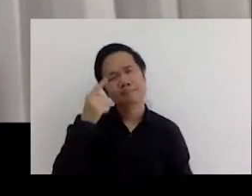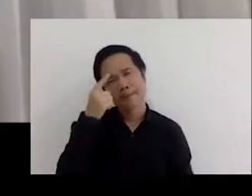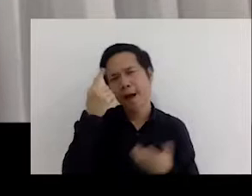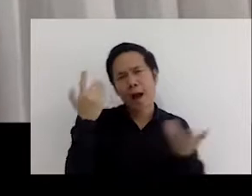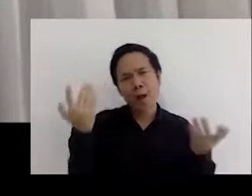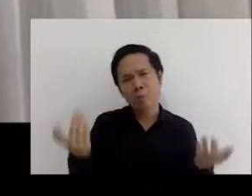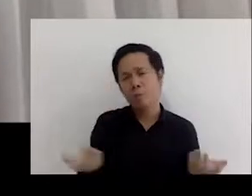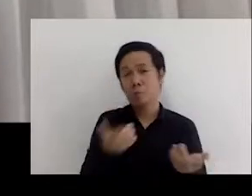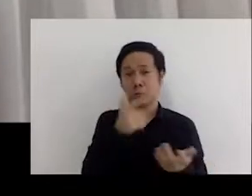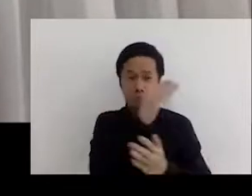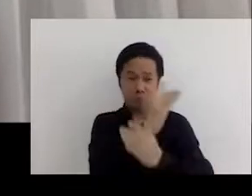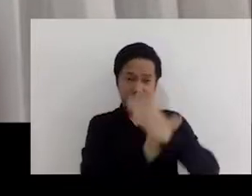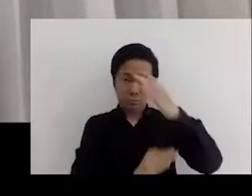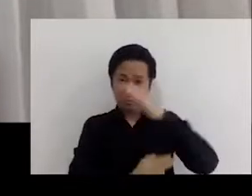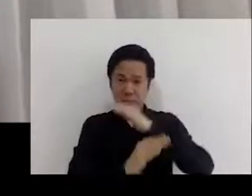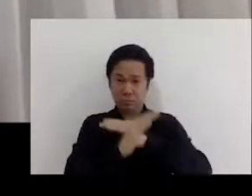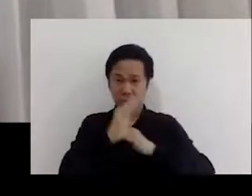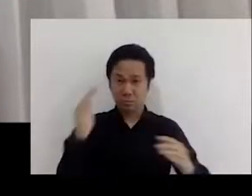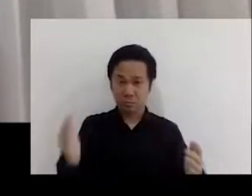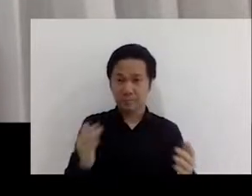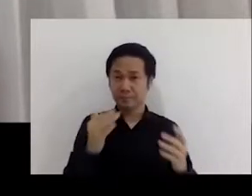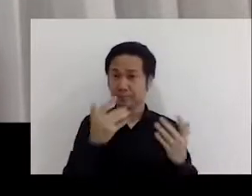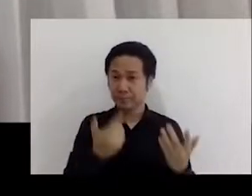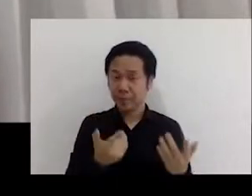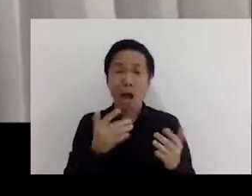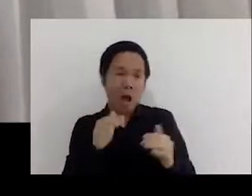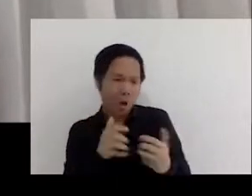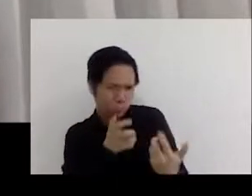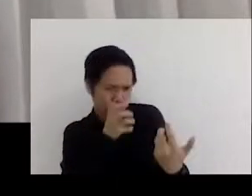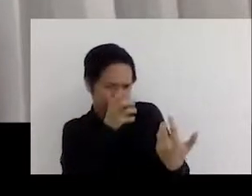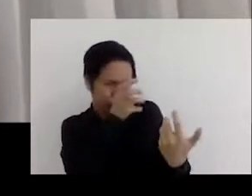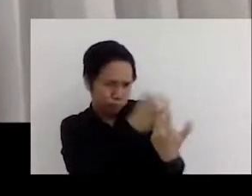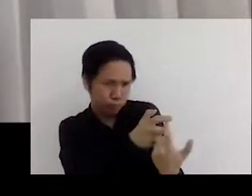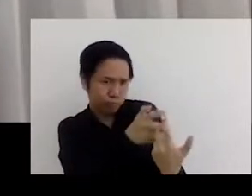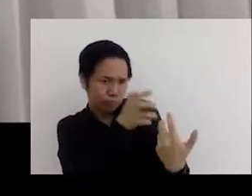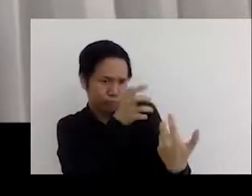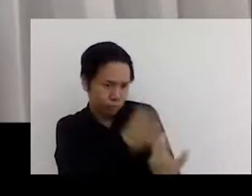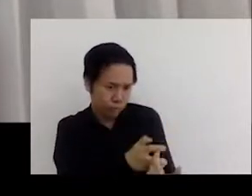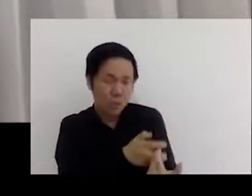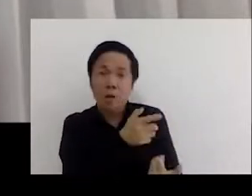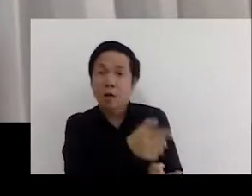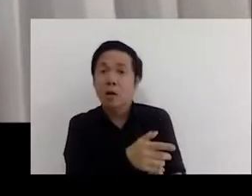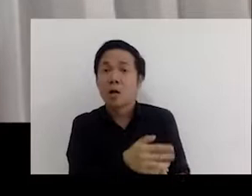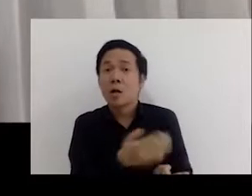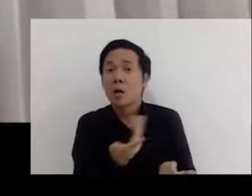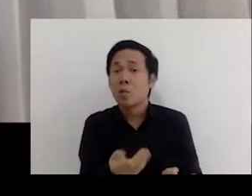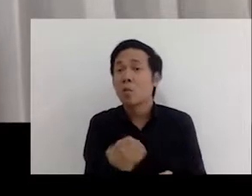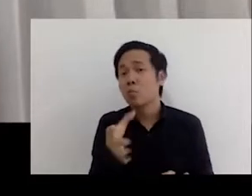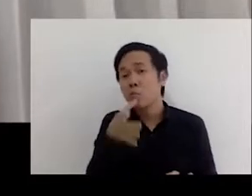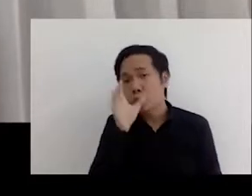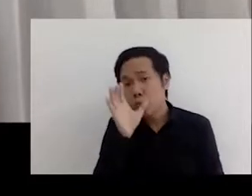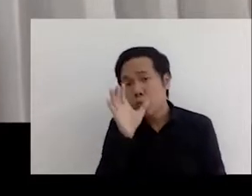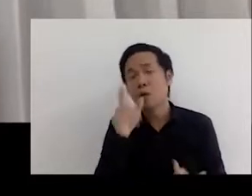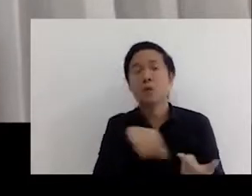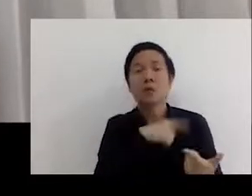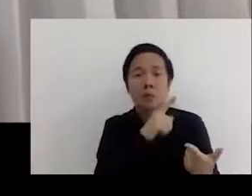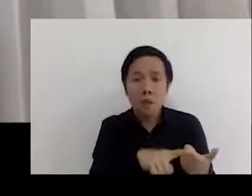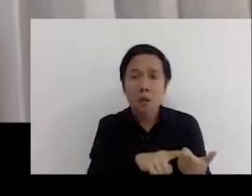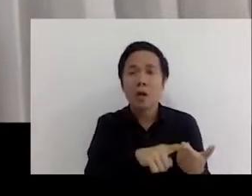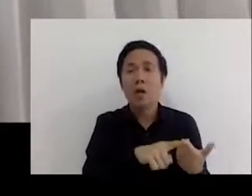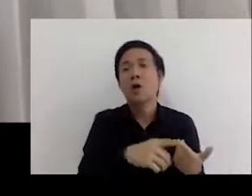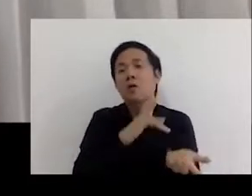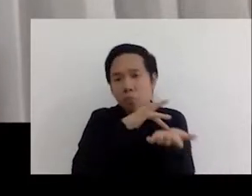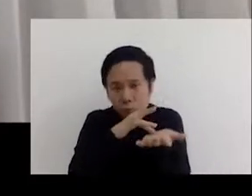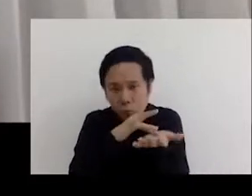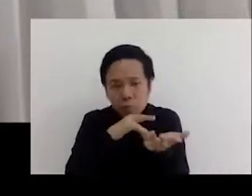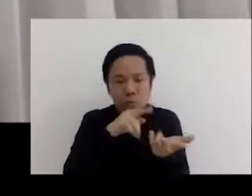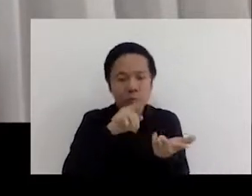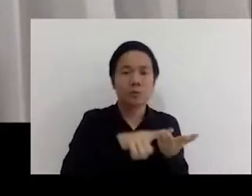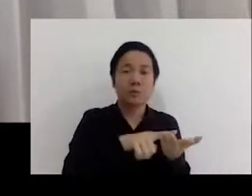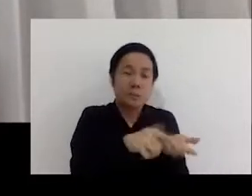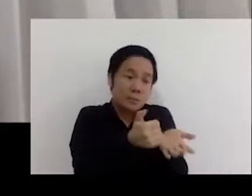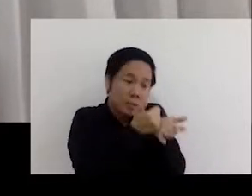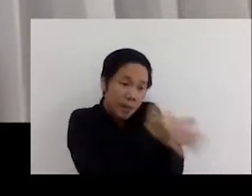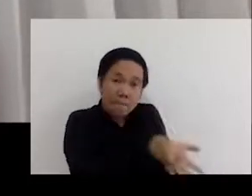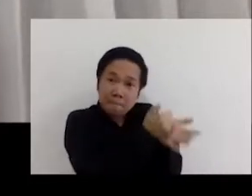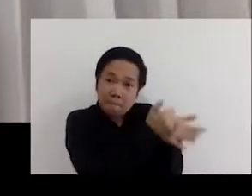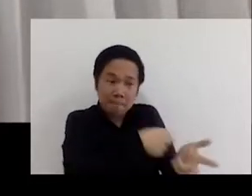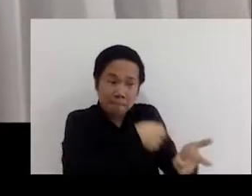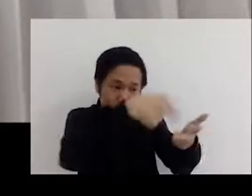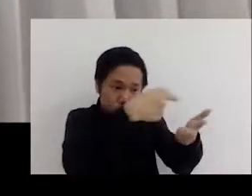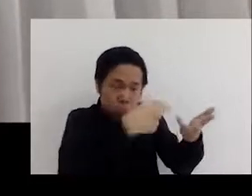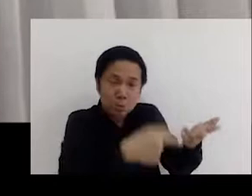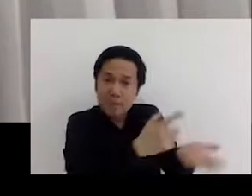to the provision of water, foods, medicines, personal assistance, rehabilitations